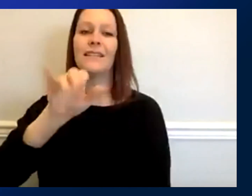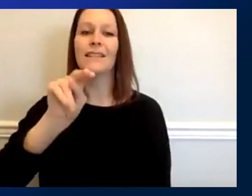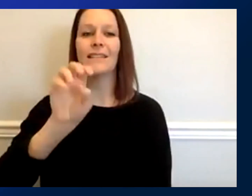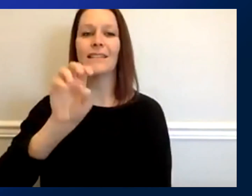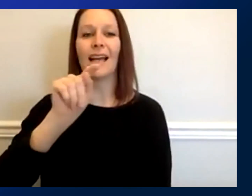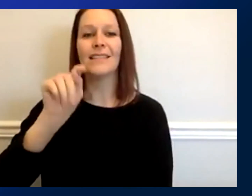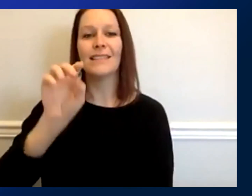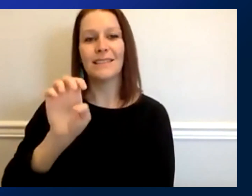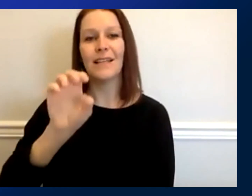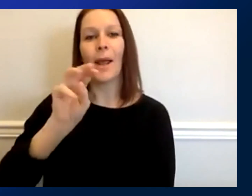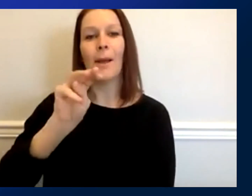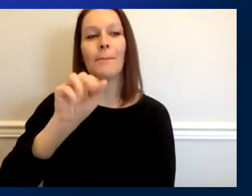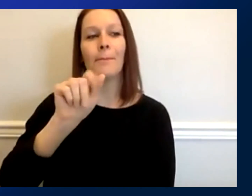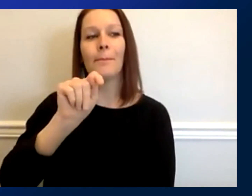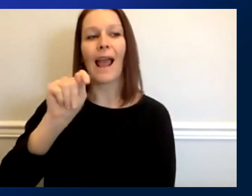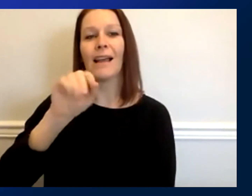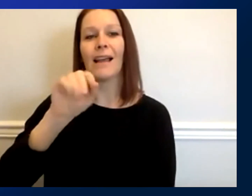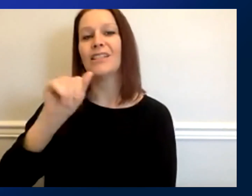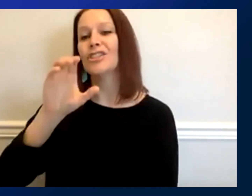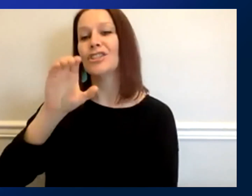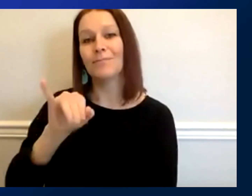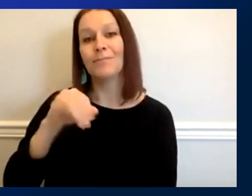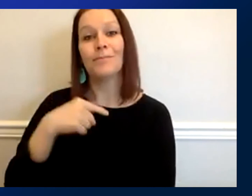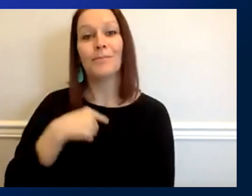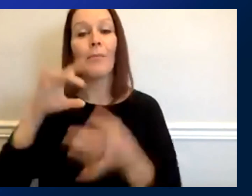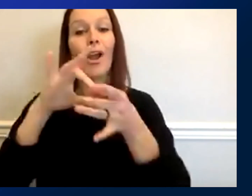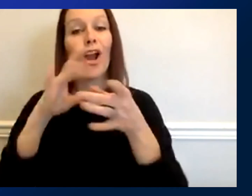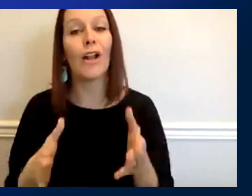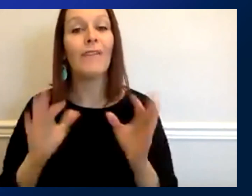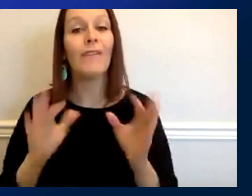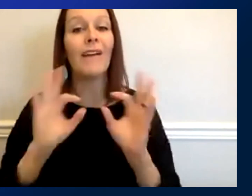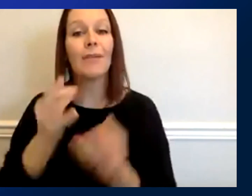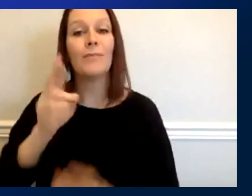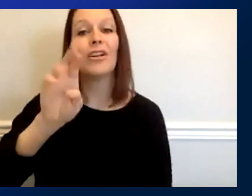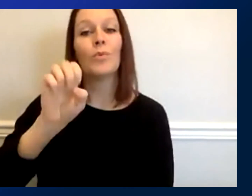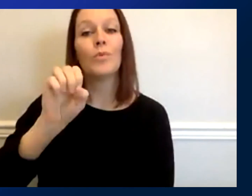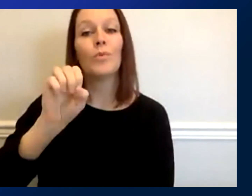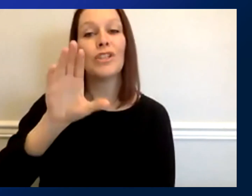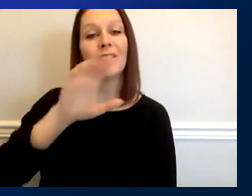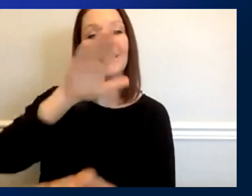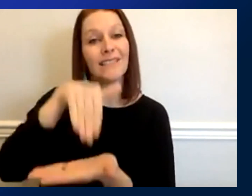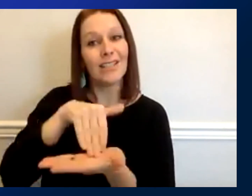resource center at pennsylvania school for the deaf here in philadelphia pennsylvania